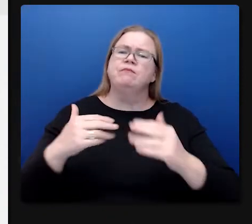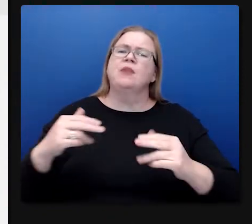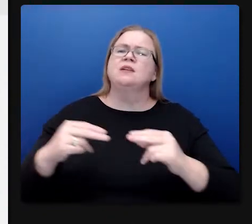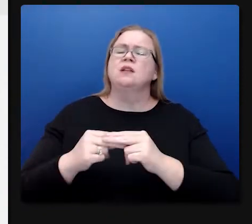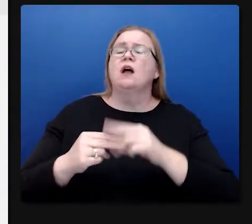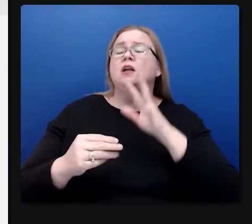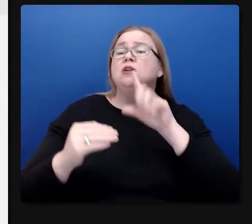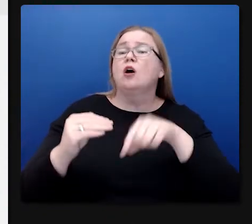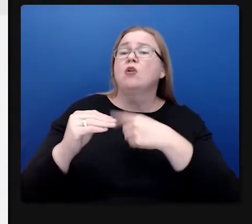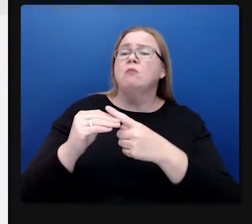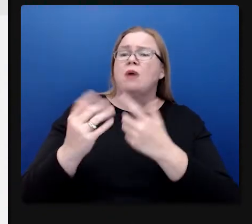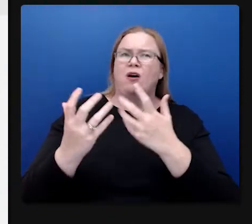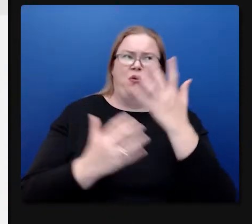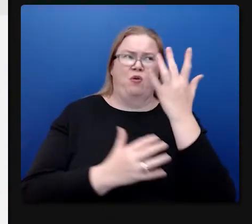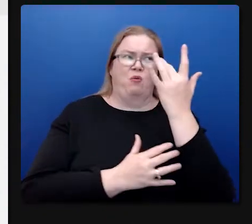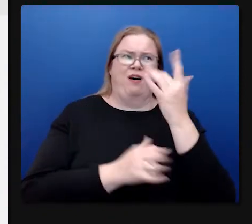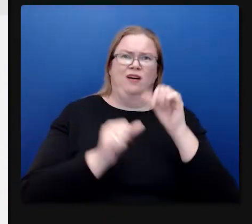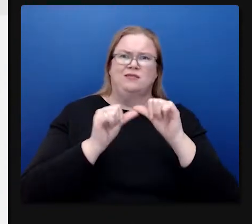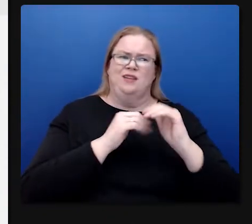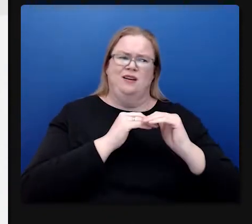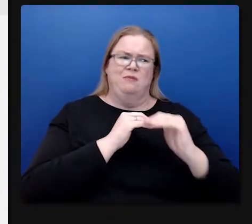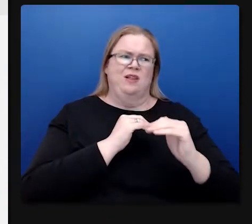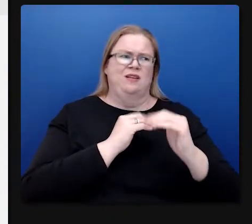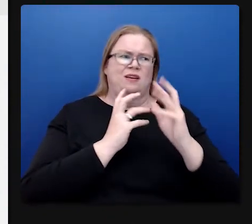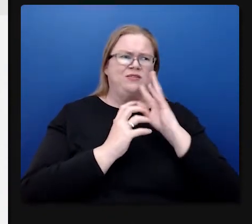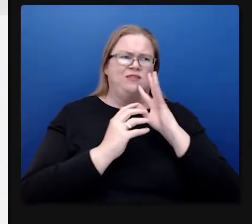I'm going to talk about why there is a sustainability talk.